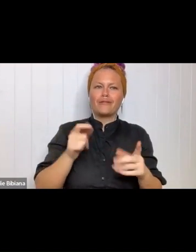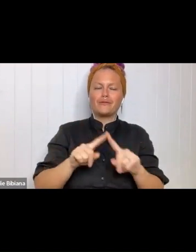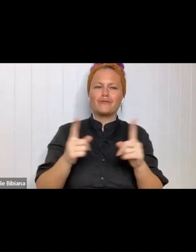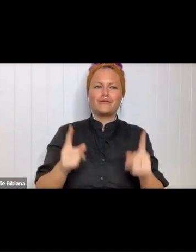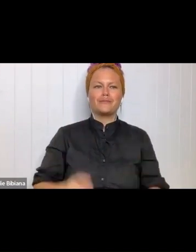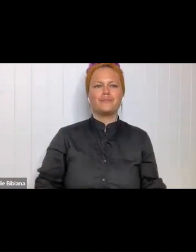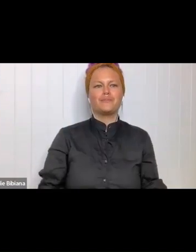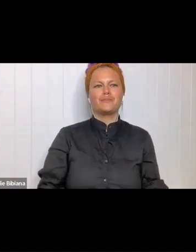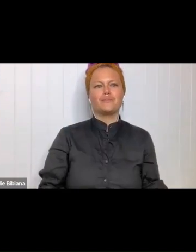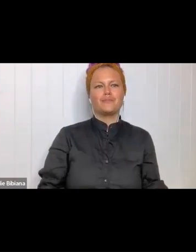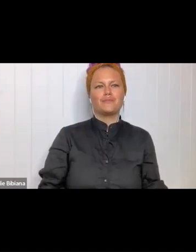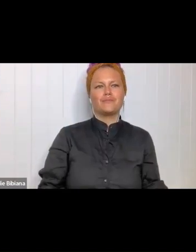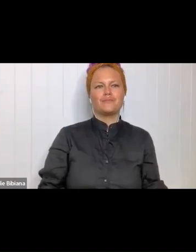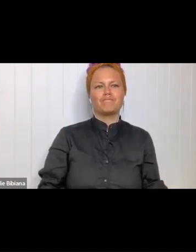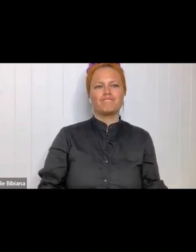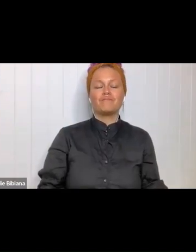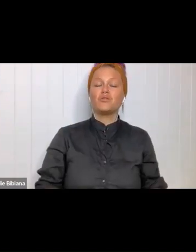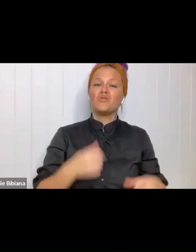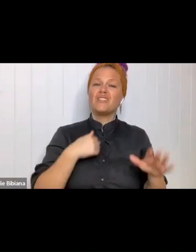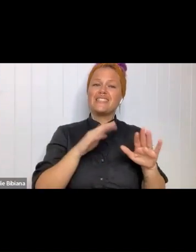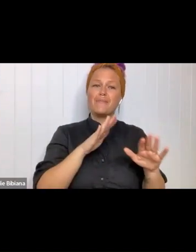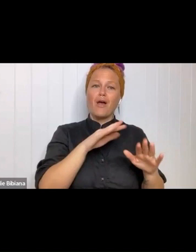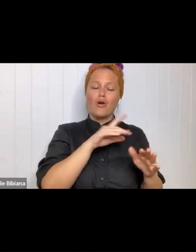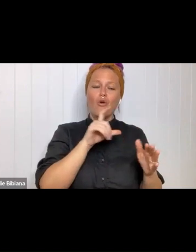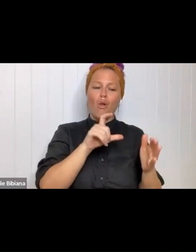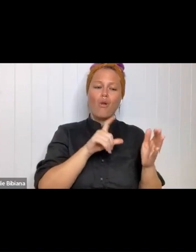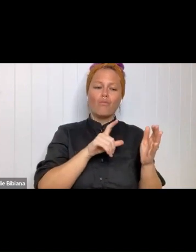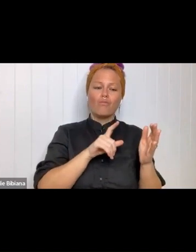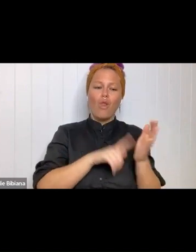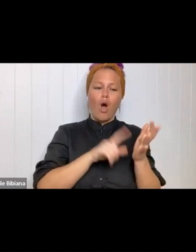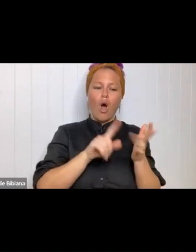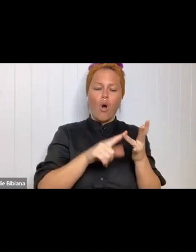So a bit like Clo, I come to you with a very strong disability